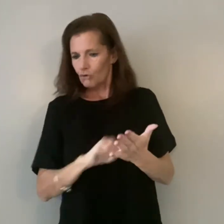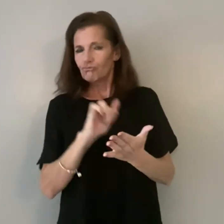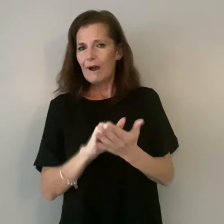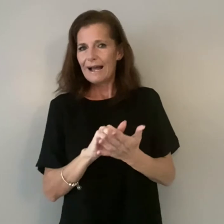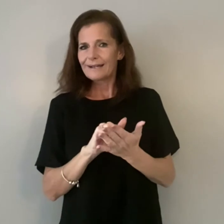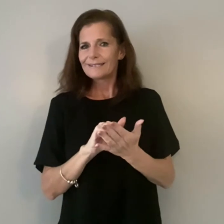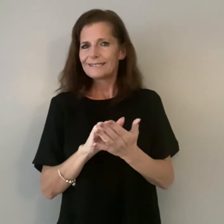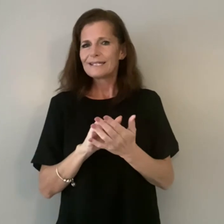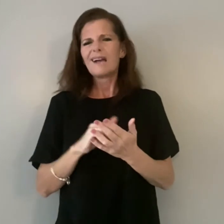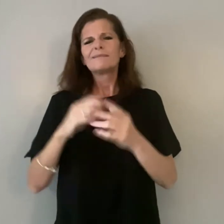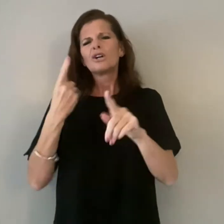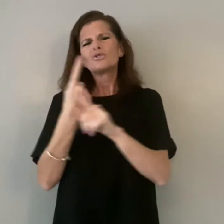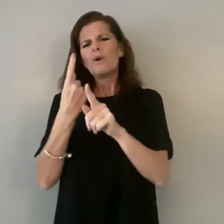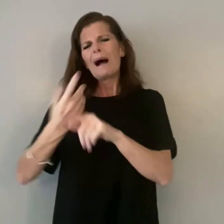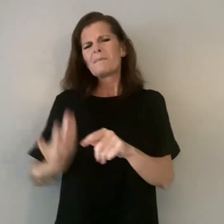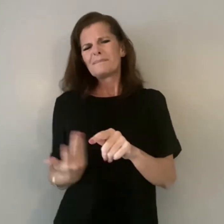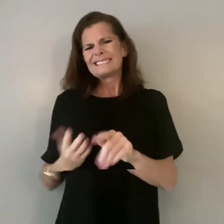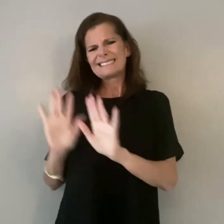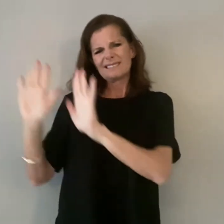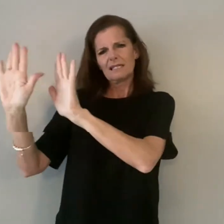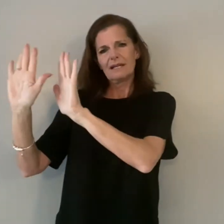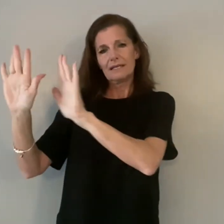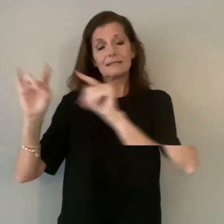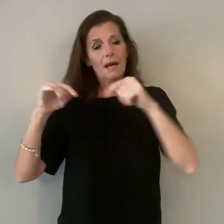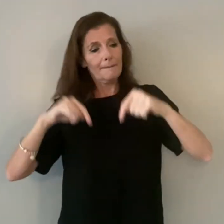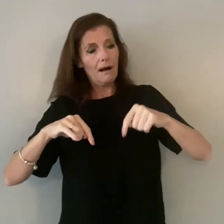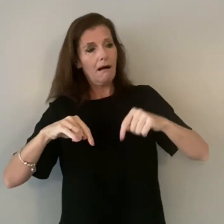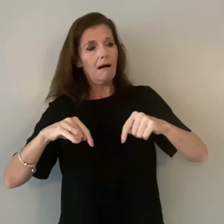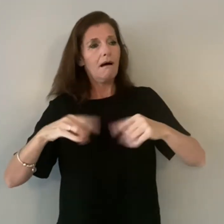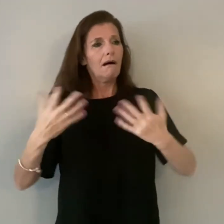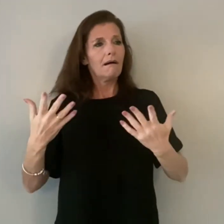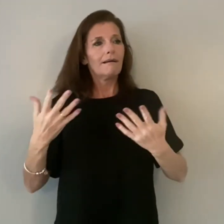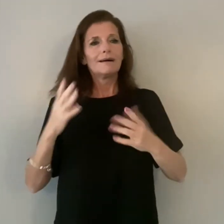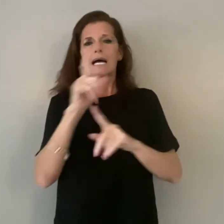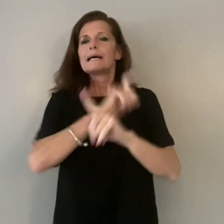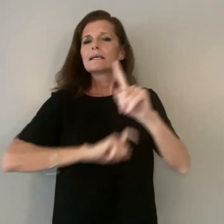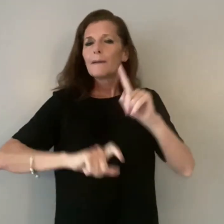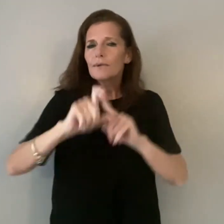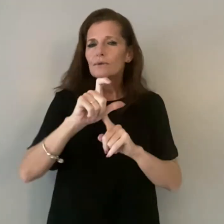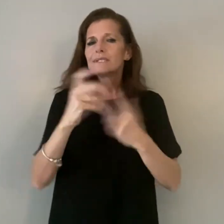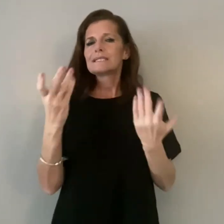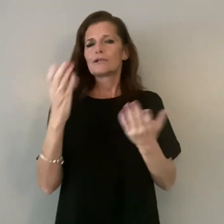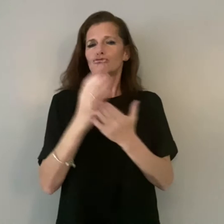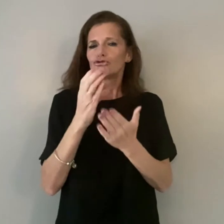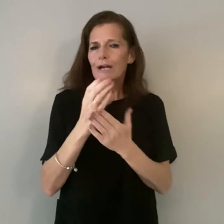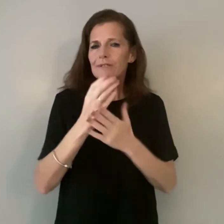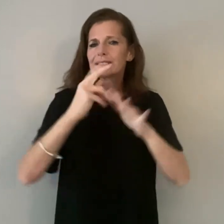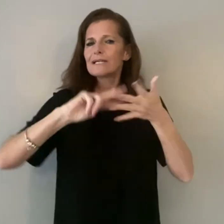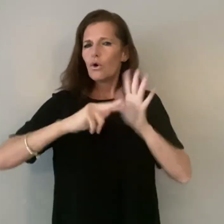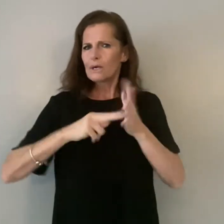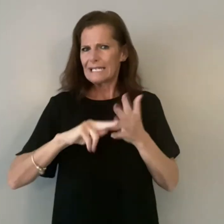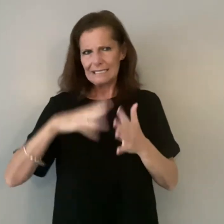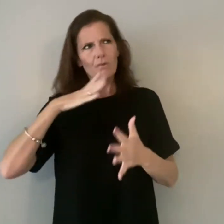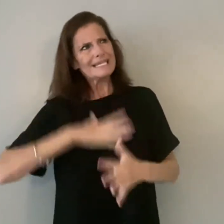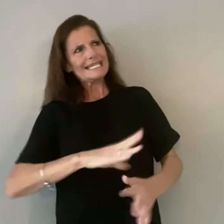and outside of the commercial sector that's really needed in the community or charity sectors.